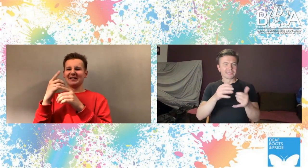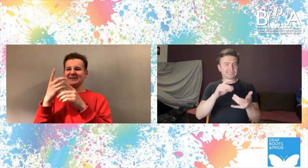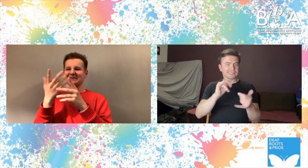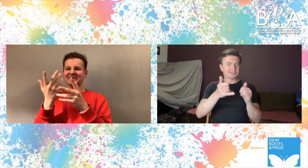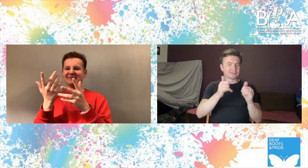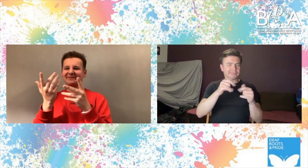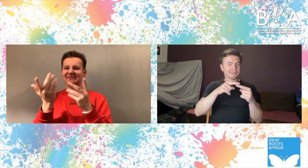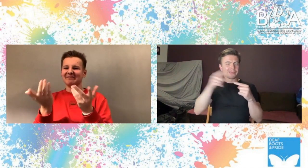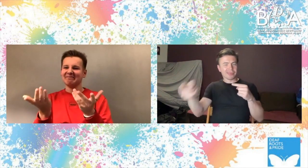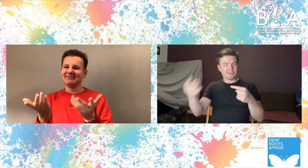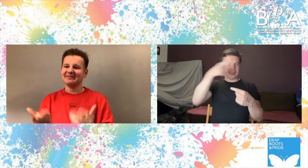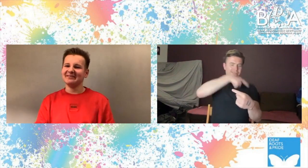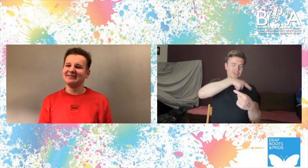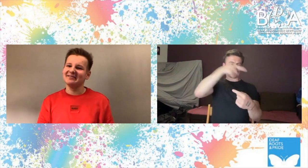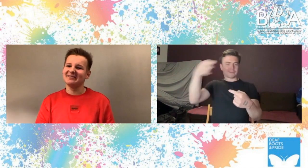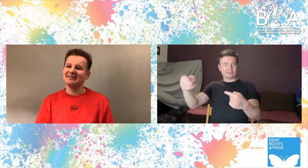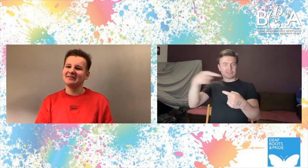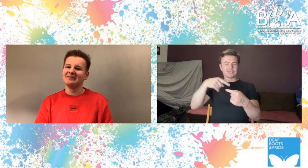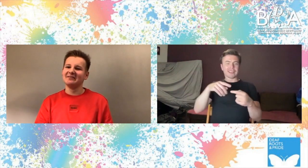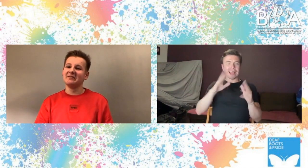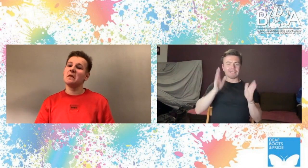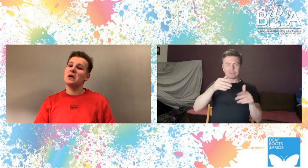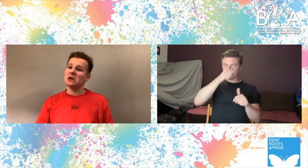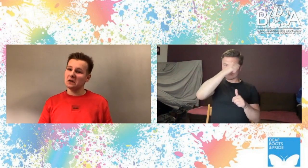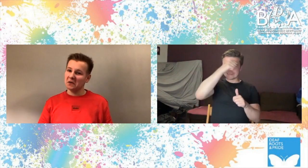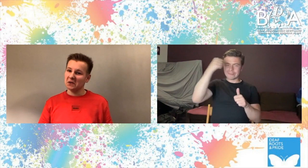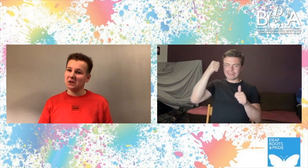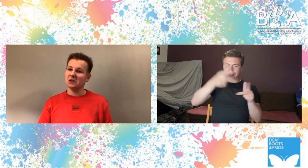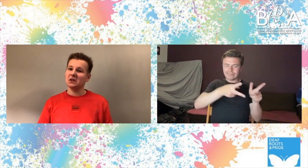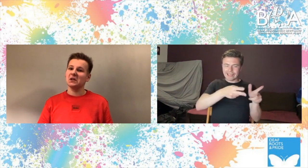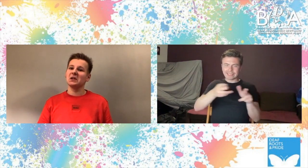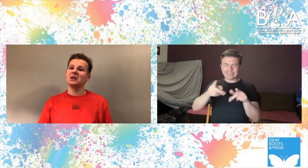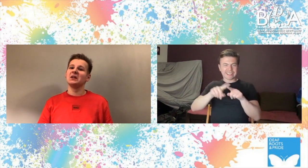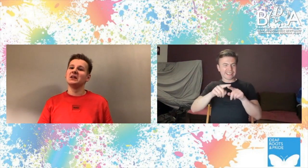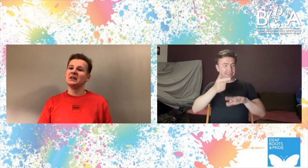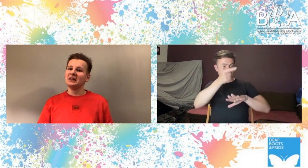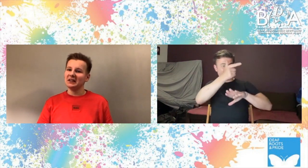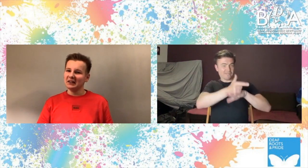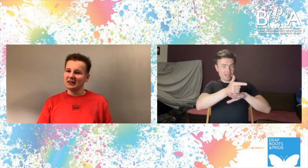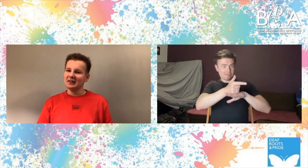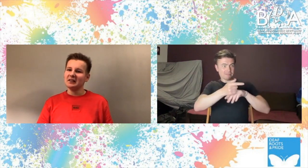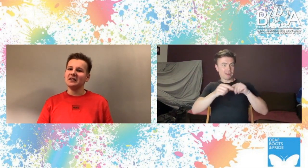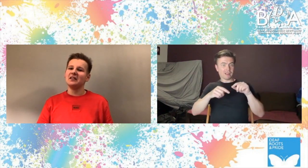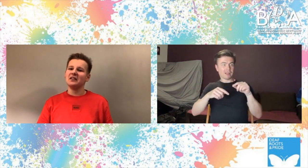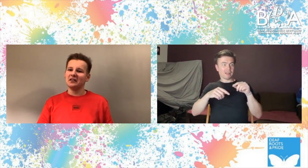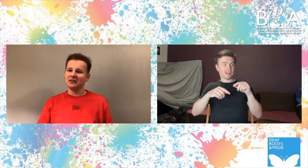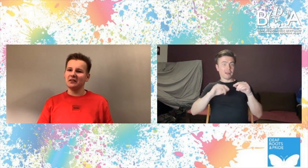You don’t film in sequence, do you? No, you don’t film in order. You jump backwards and forwards in the script,